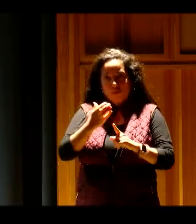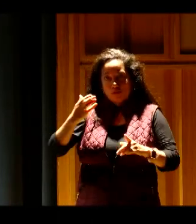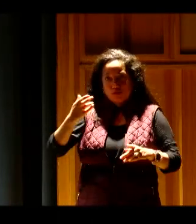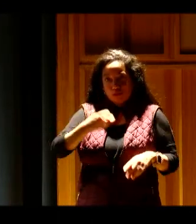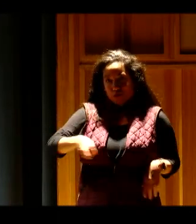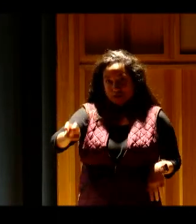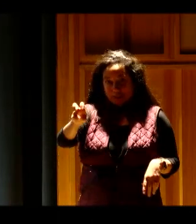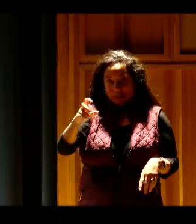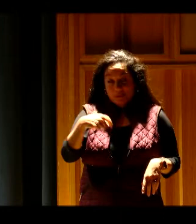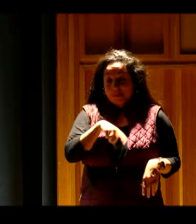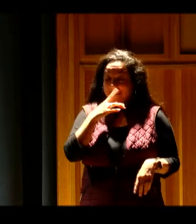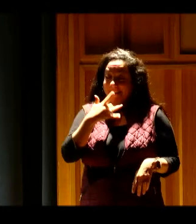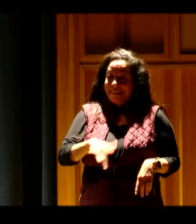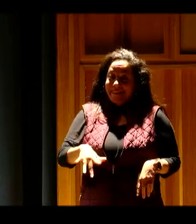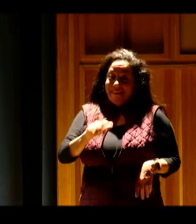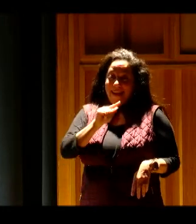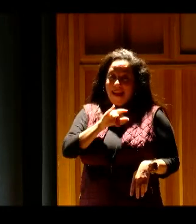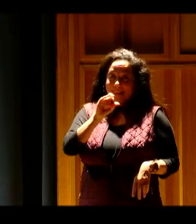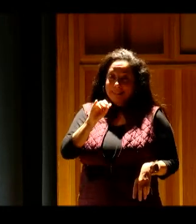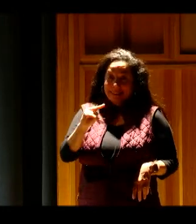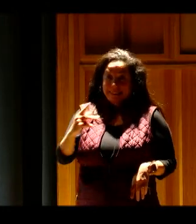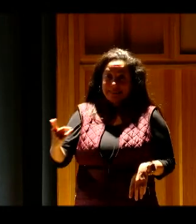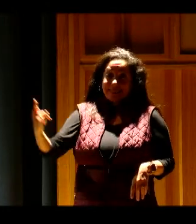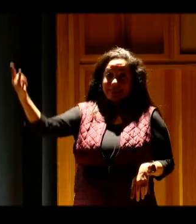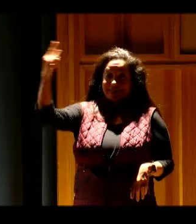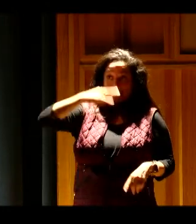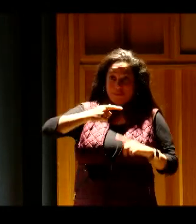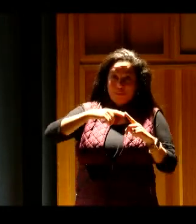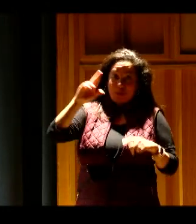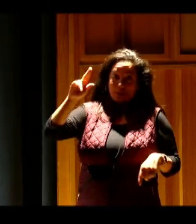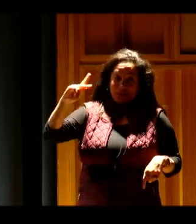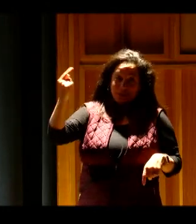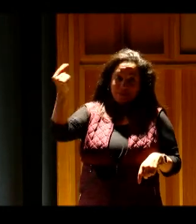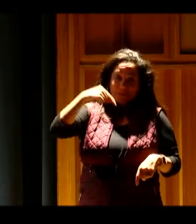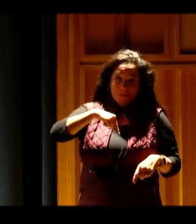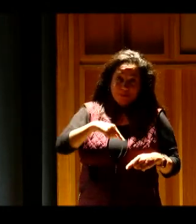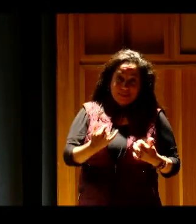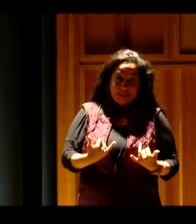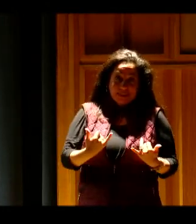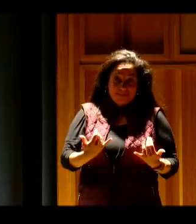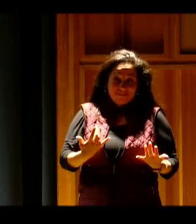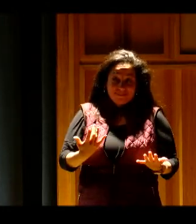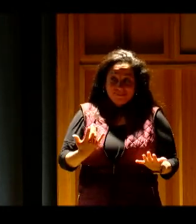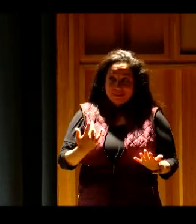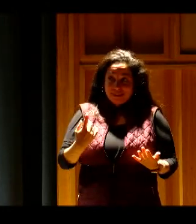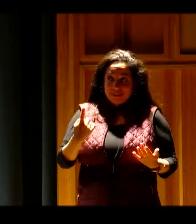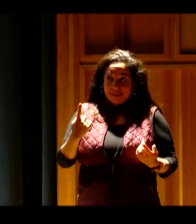extraordinary lucky that Alison has made the trip from the United Kingdom over to be with us today to be our closing speaker.